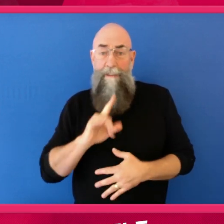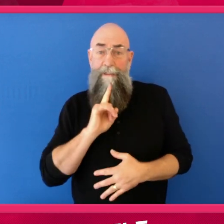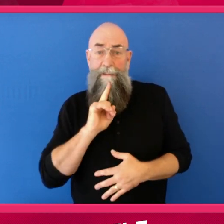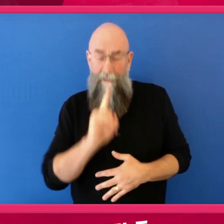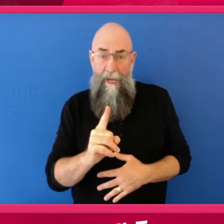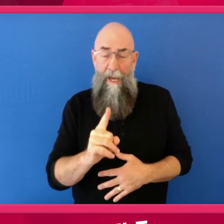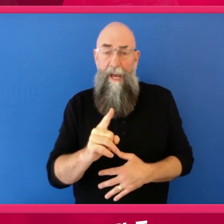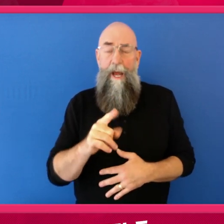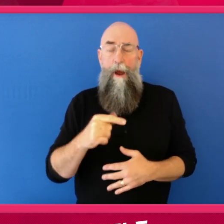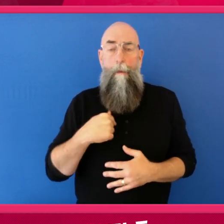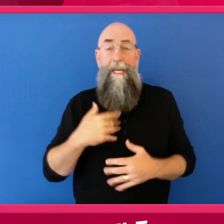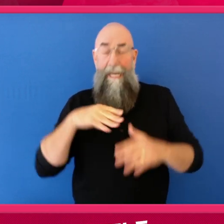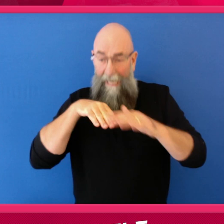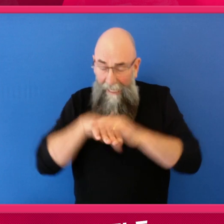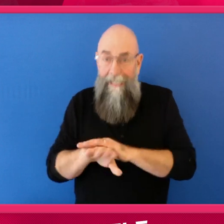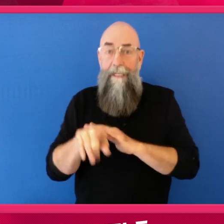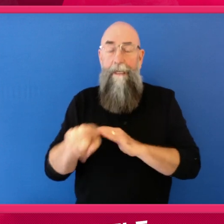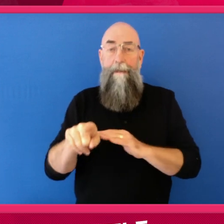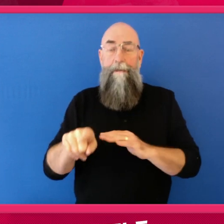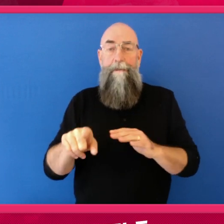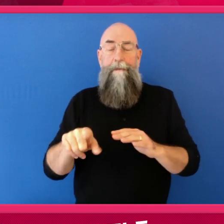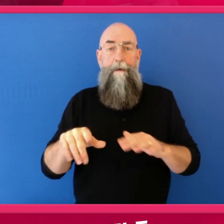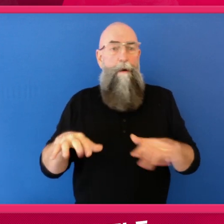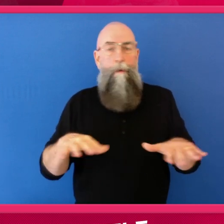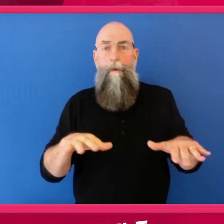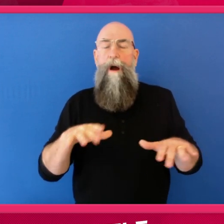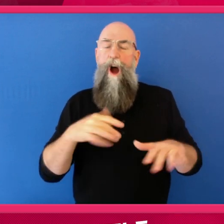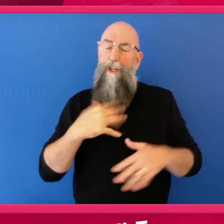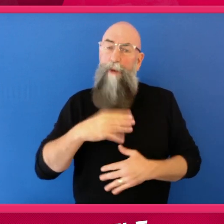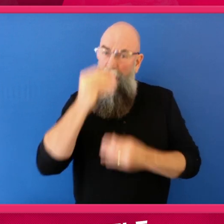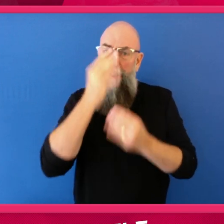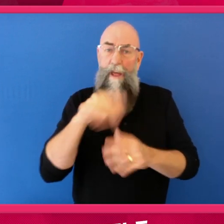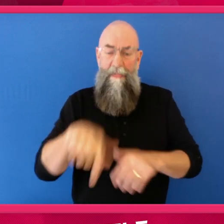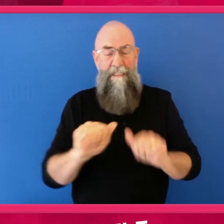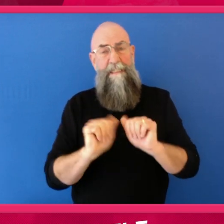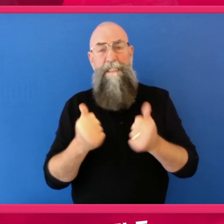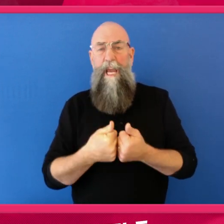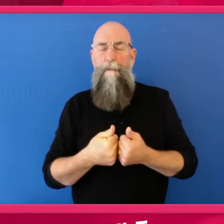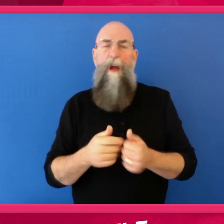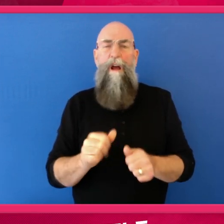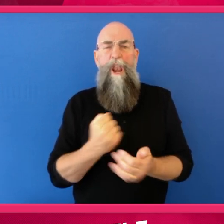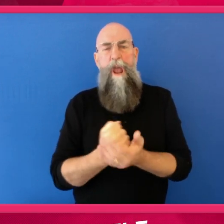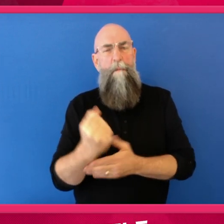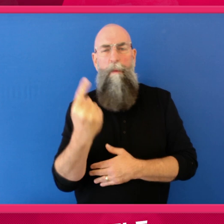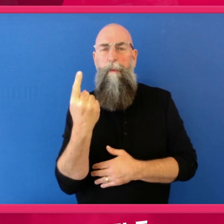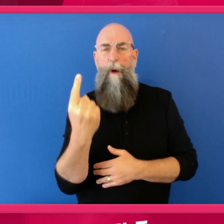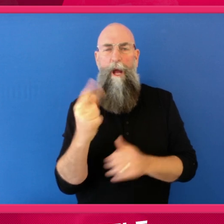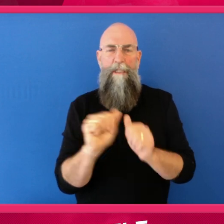here, this team is the best team we've ever taken away. Everyone's really on form, everyone